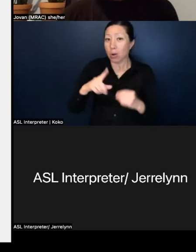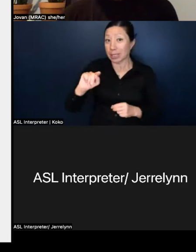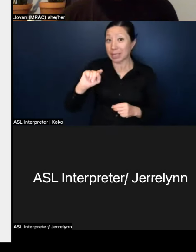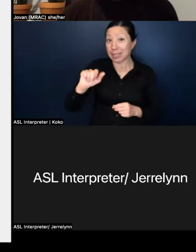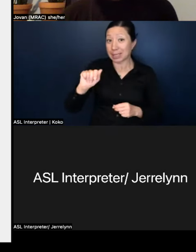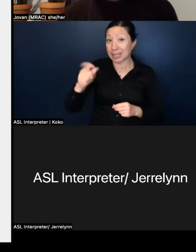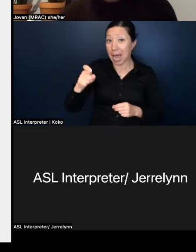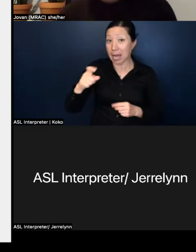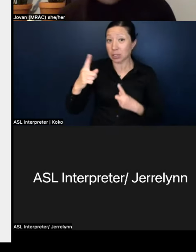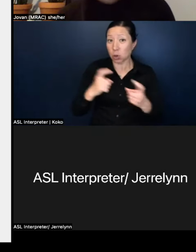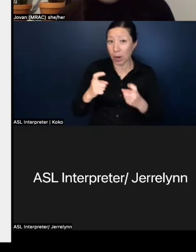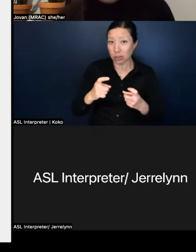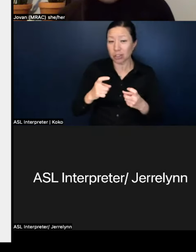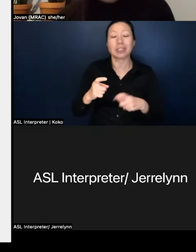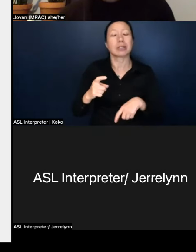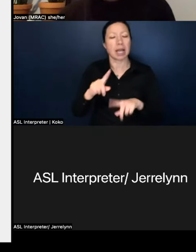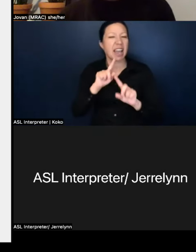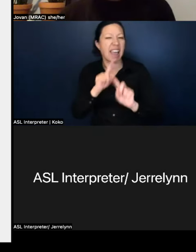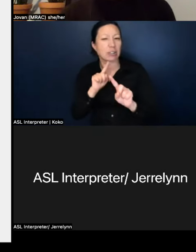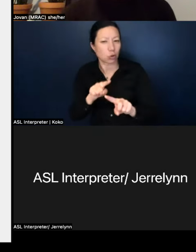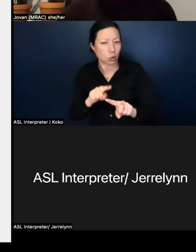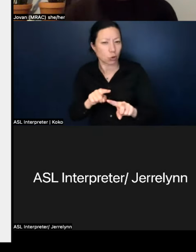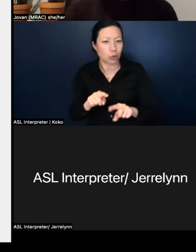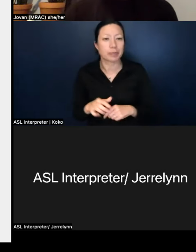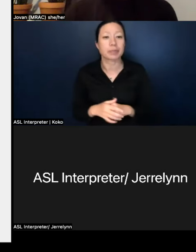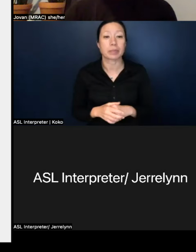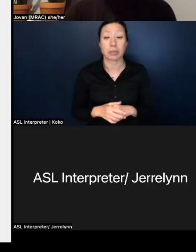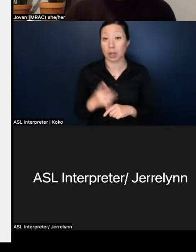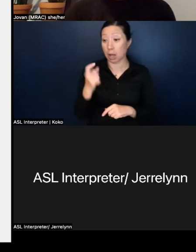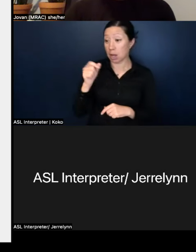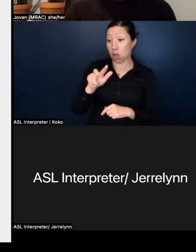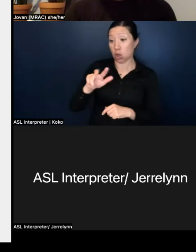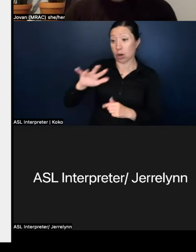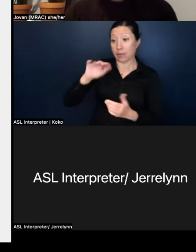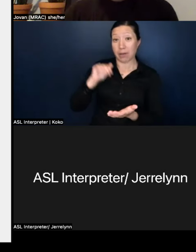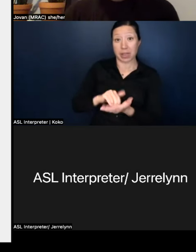This does impact your taxes because there is a financial award,